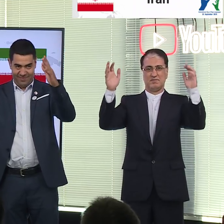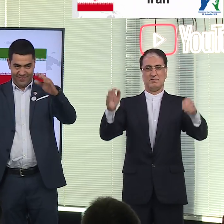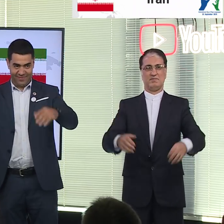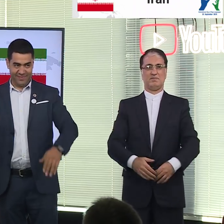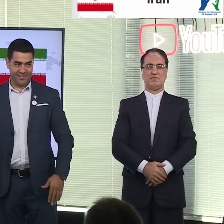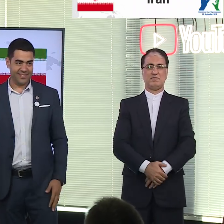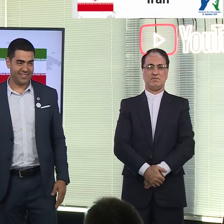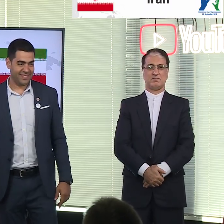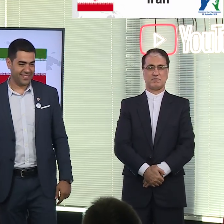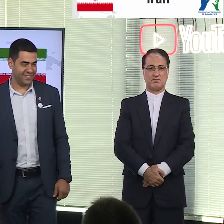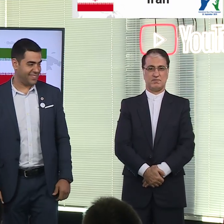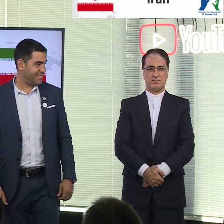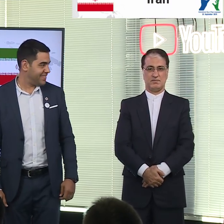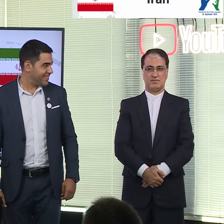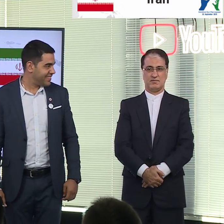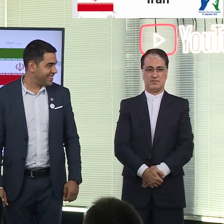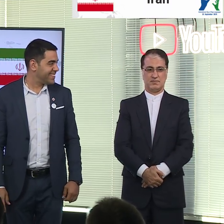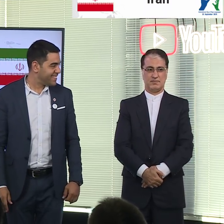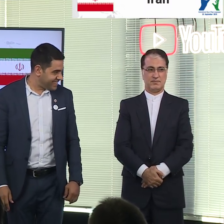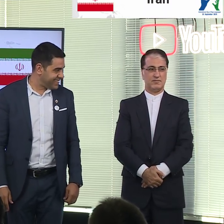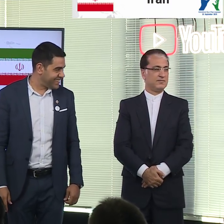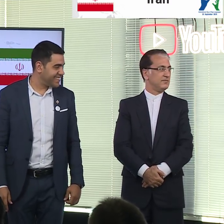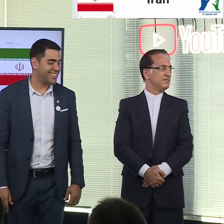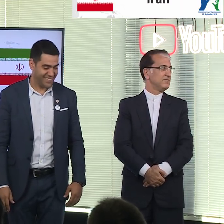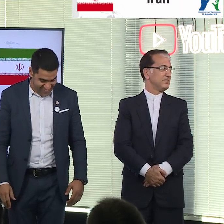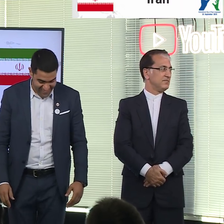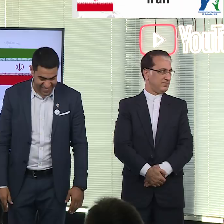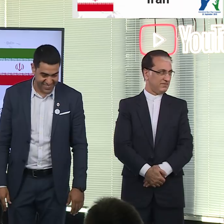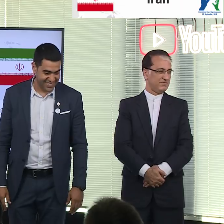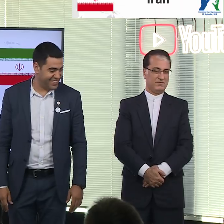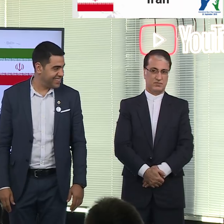Can you please show us your country sign and congratulations? >> This is the sign for Iran.